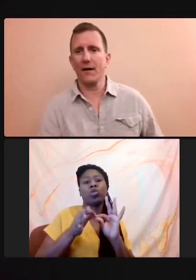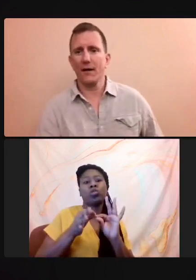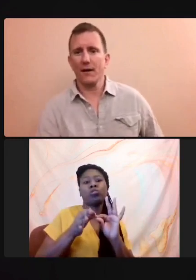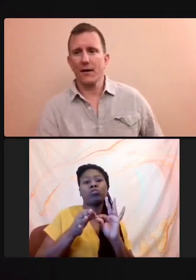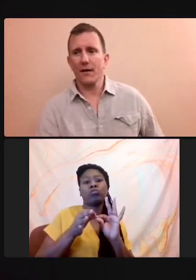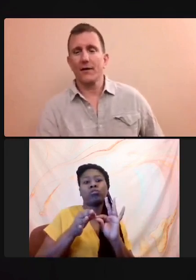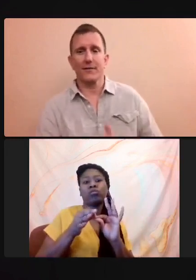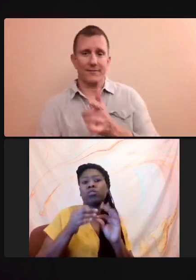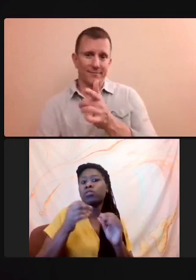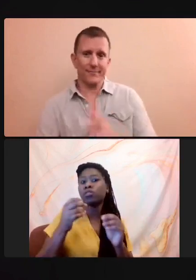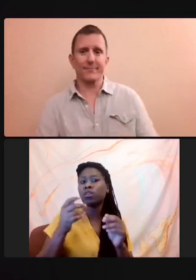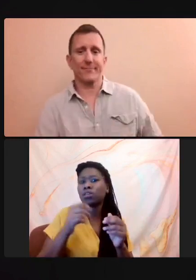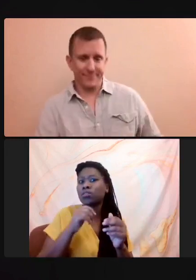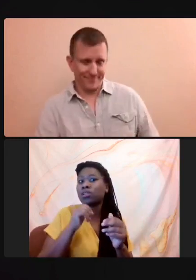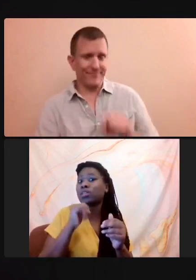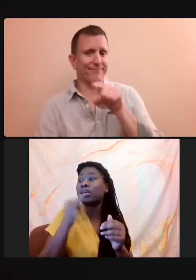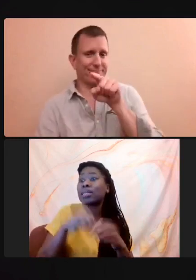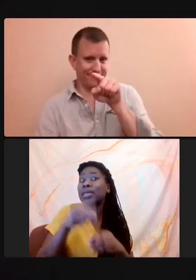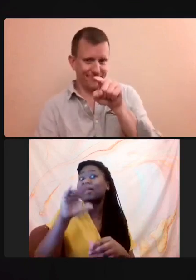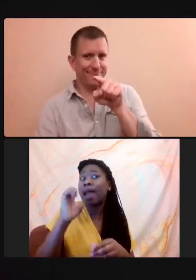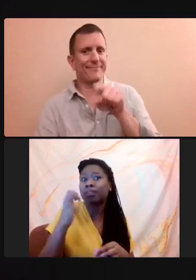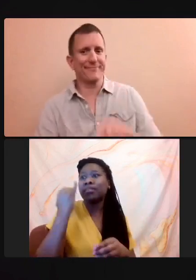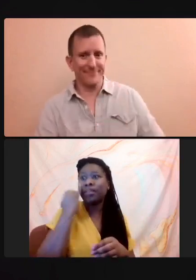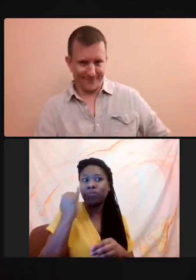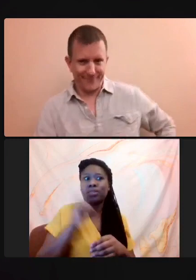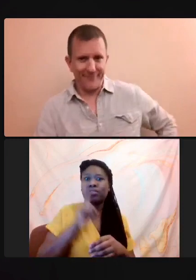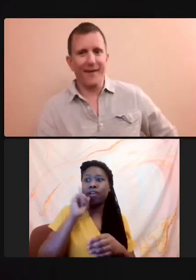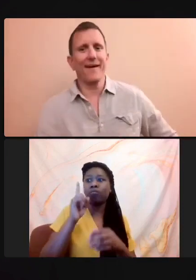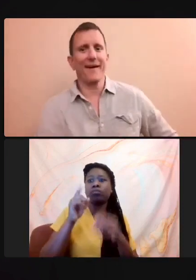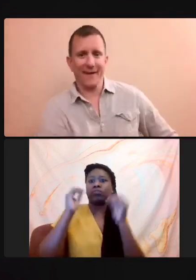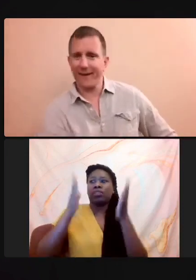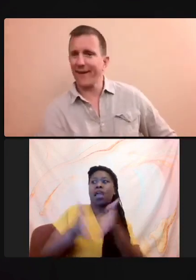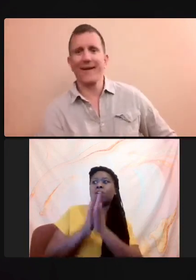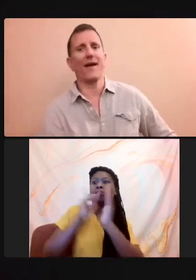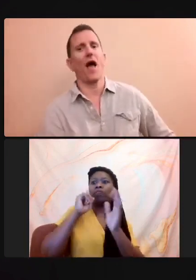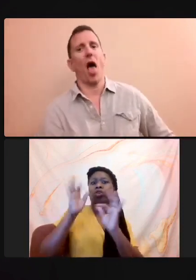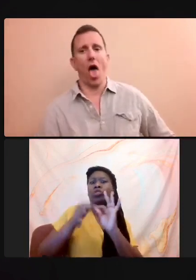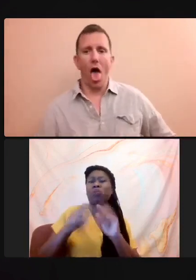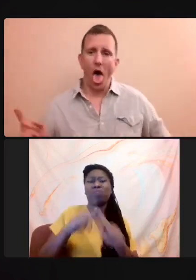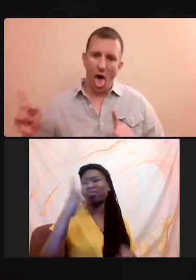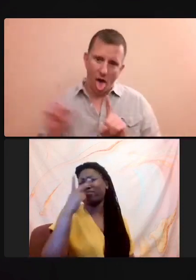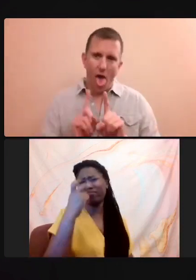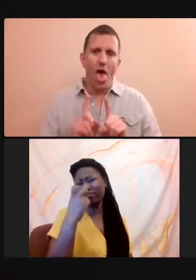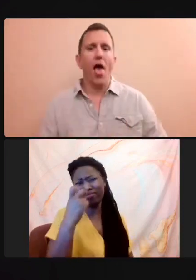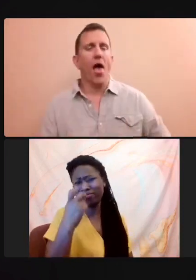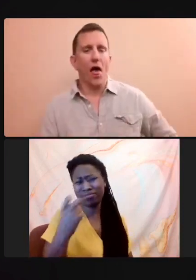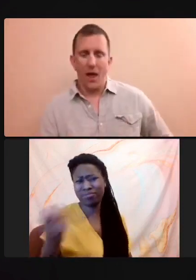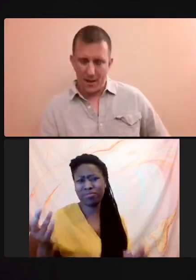I can tell the difference. While they're interpreting out in the community, it's very obvious to me